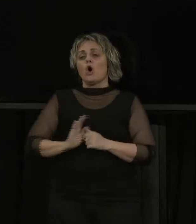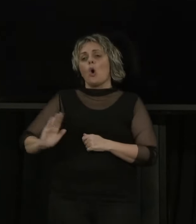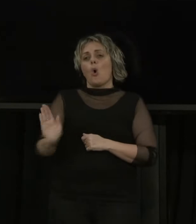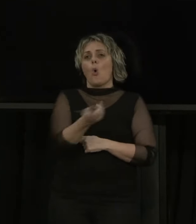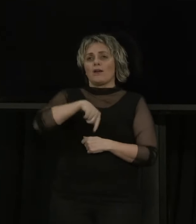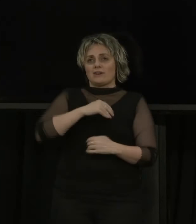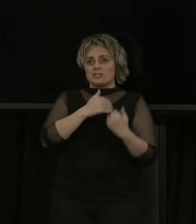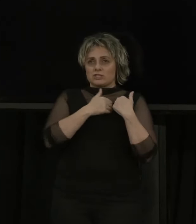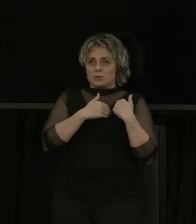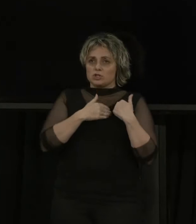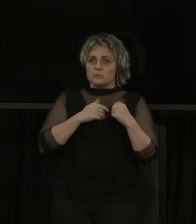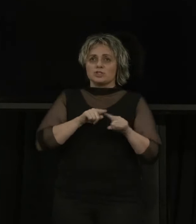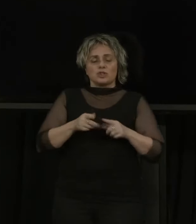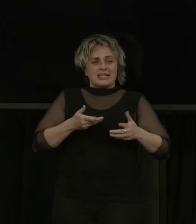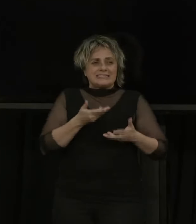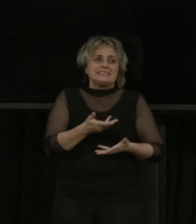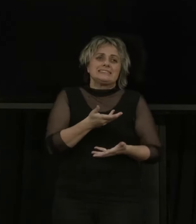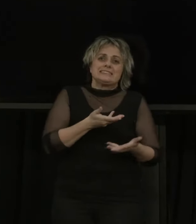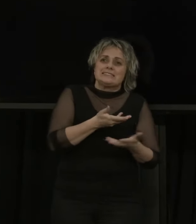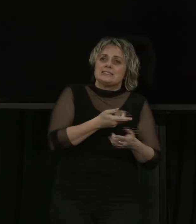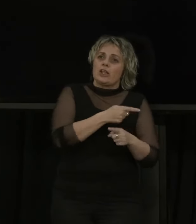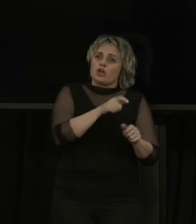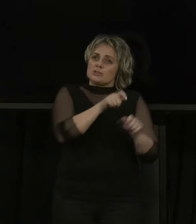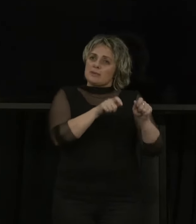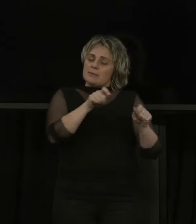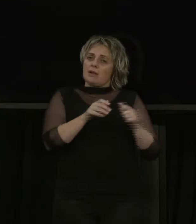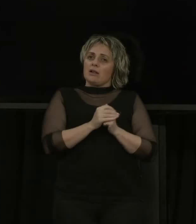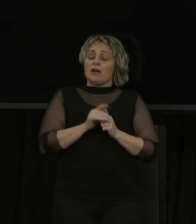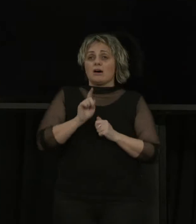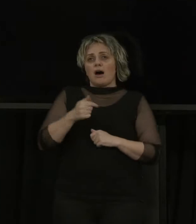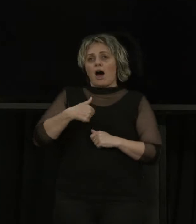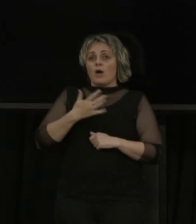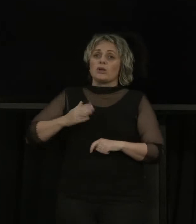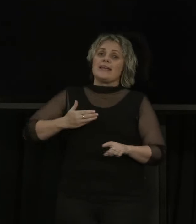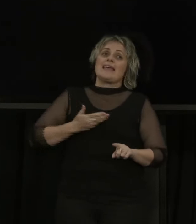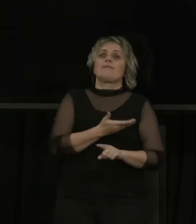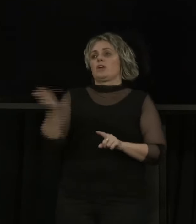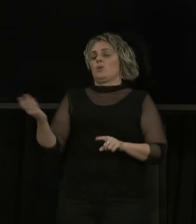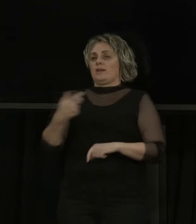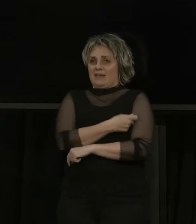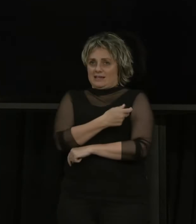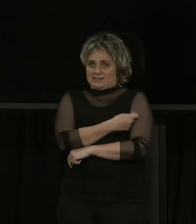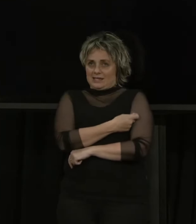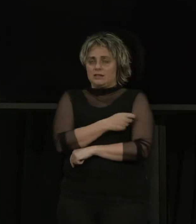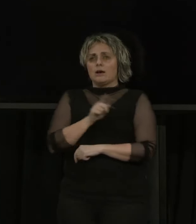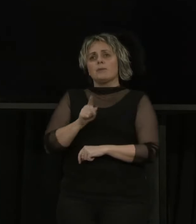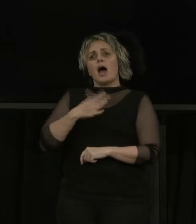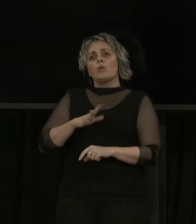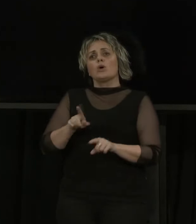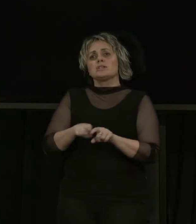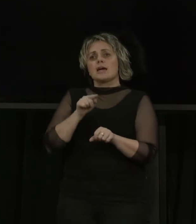can stamp out those concerns about being vaccinated?